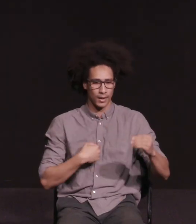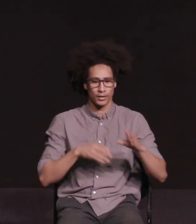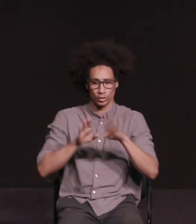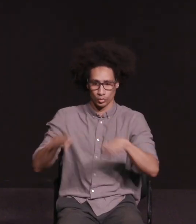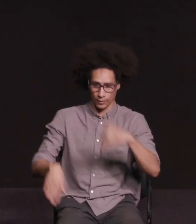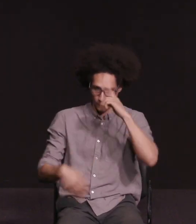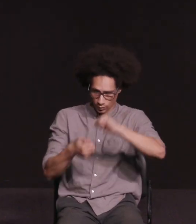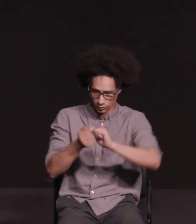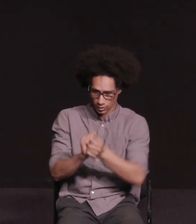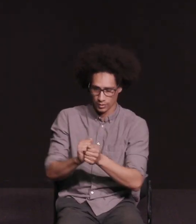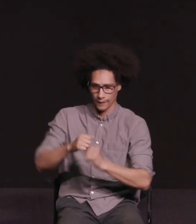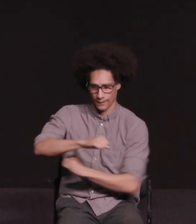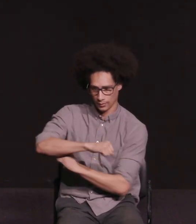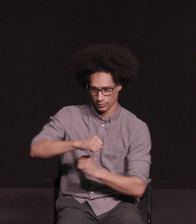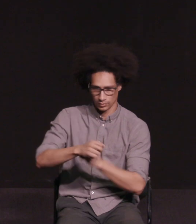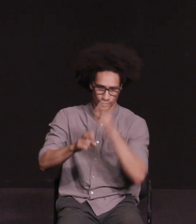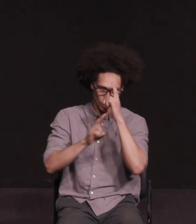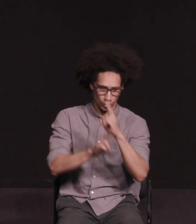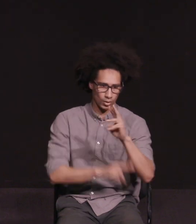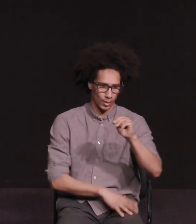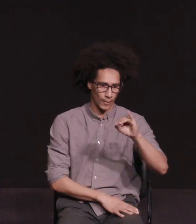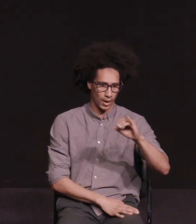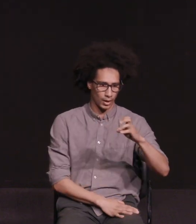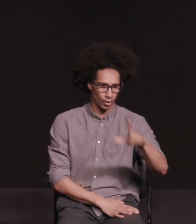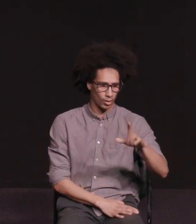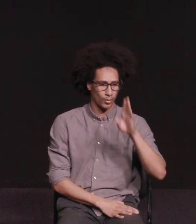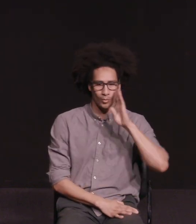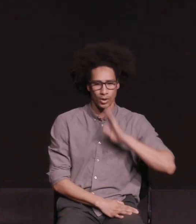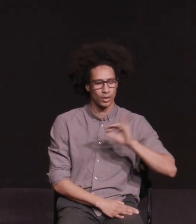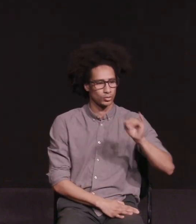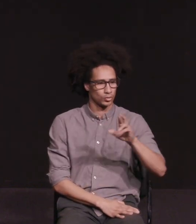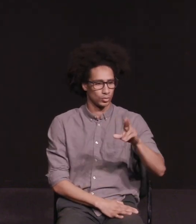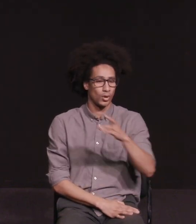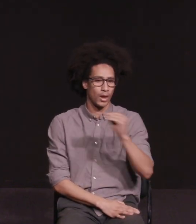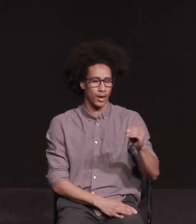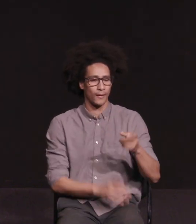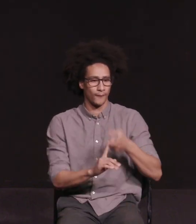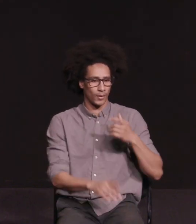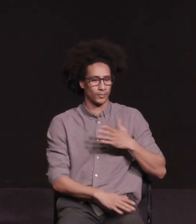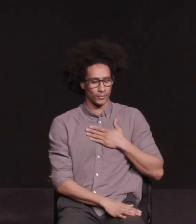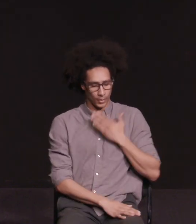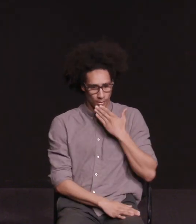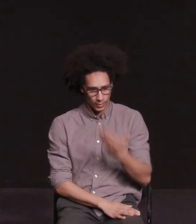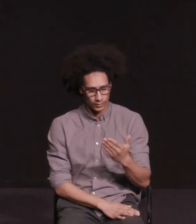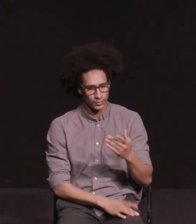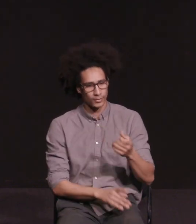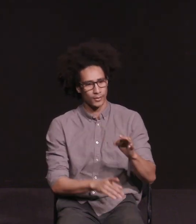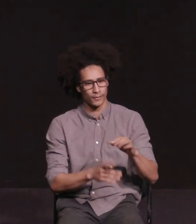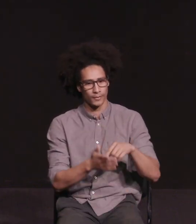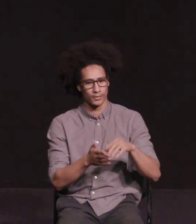honor of Michael Brown Jr. and courtesy of the graduate student fellow Rashad Timmons.